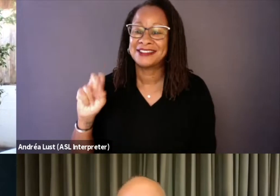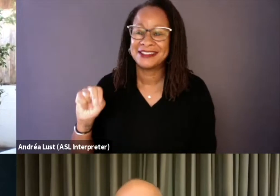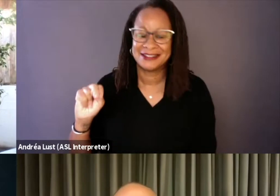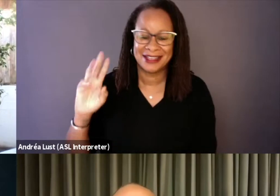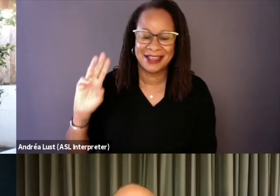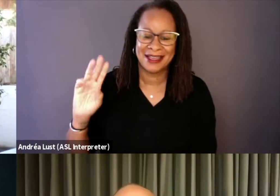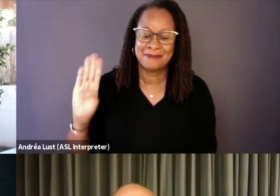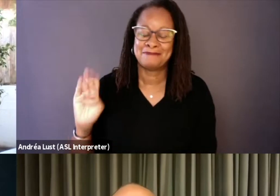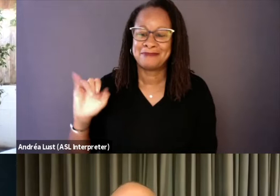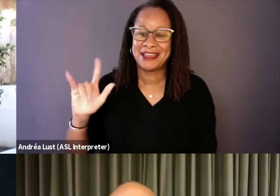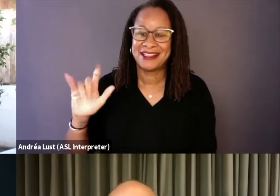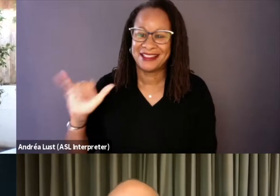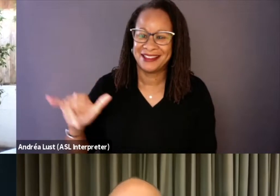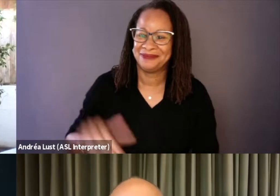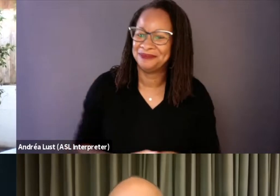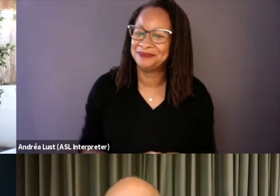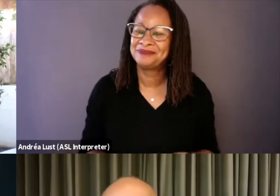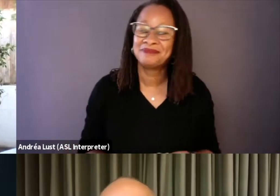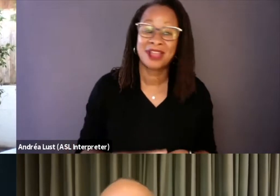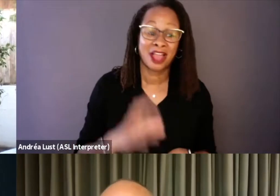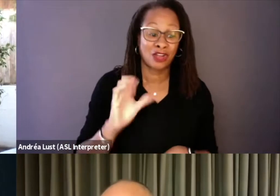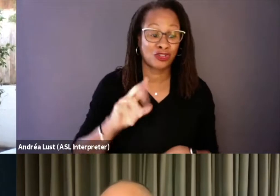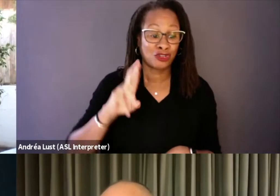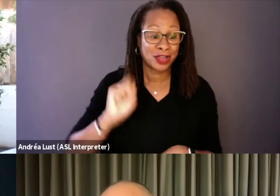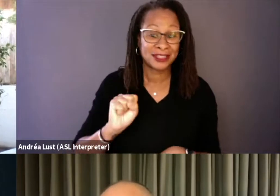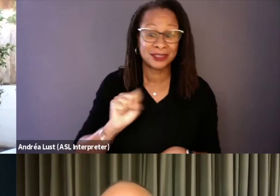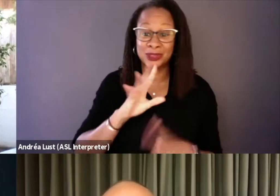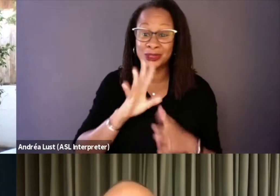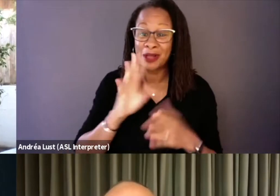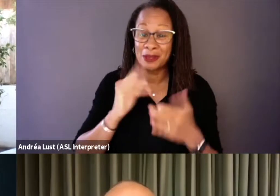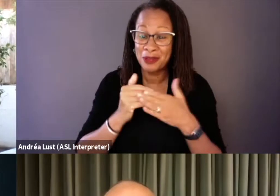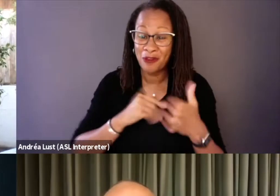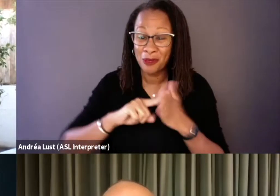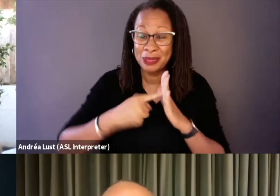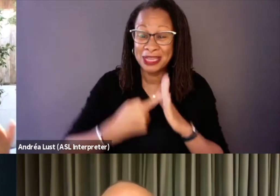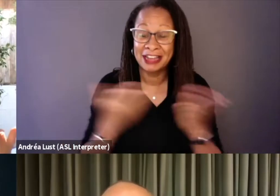So Chris, we were talking a little bit before we began here about the archive,